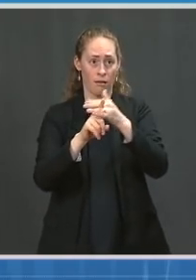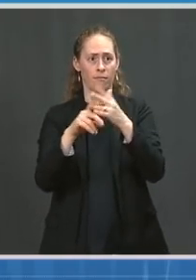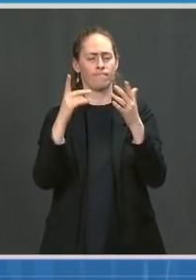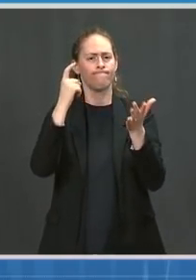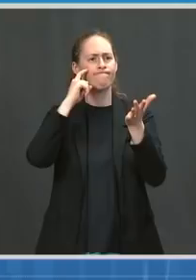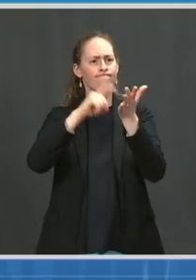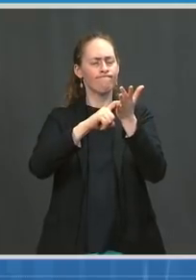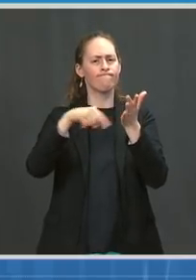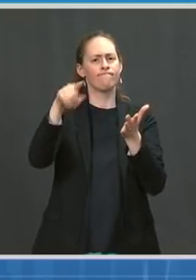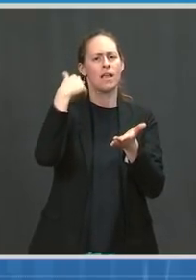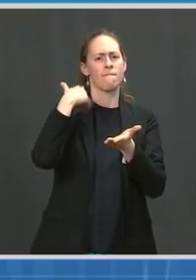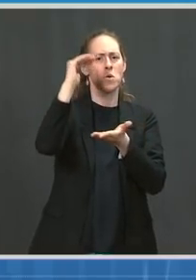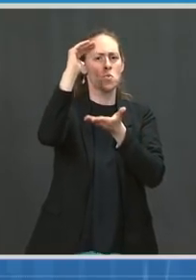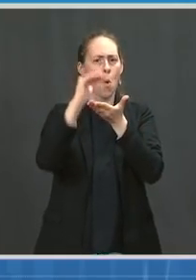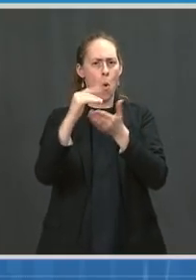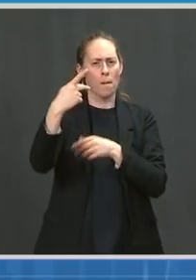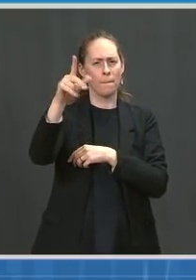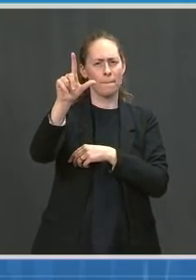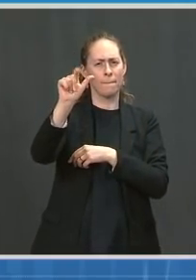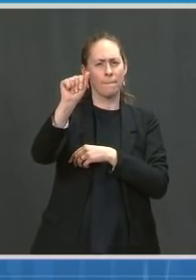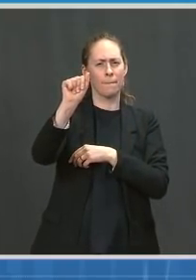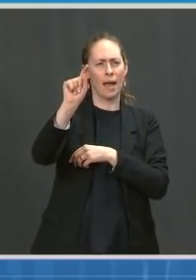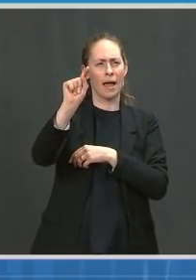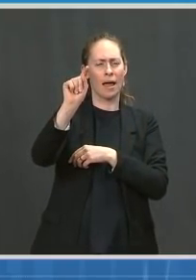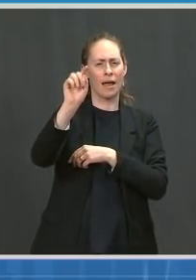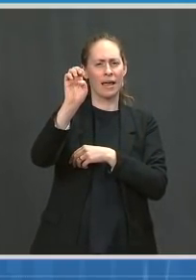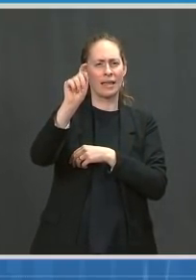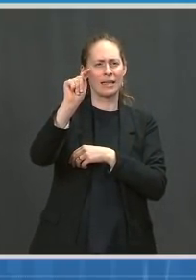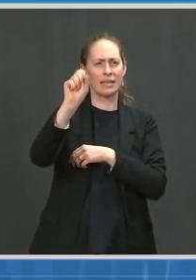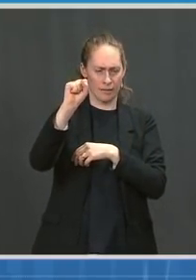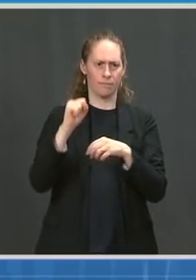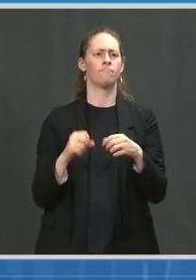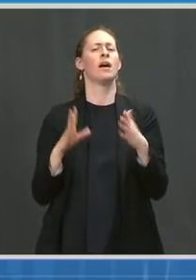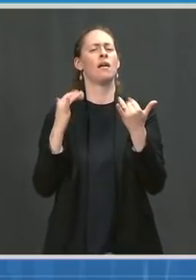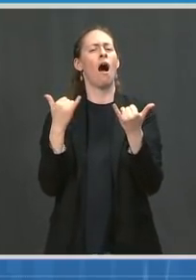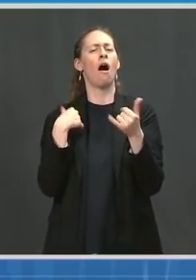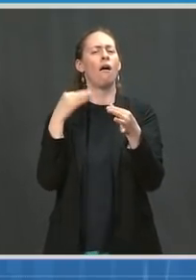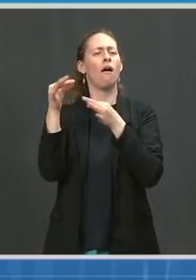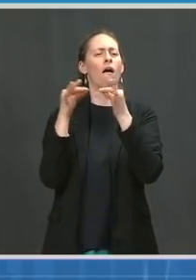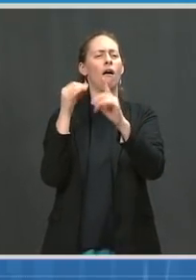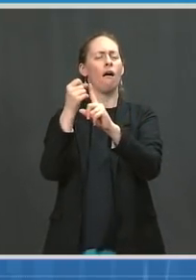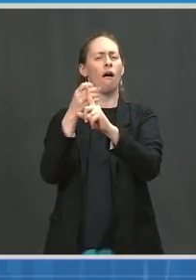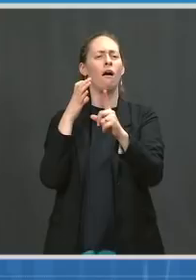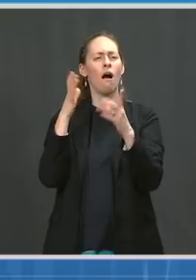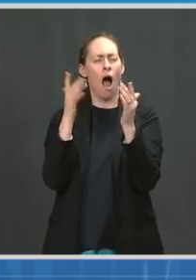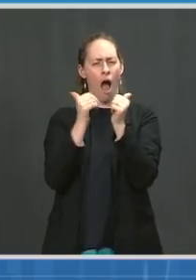I want to take a step back and explain how these events fit into what we know about the Johnson & Johnson vaccine.